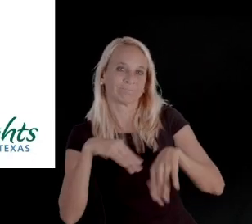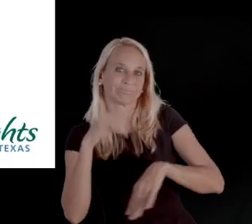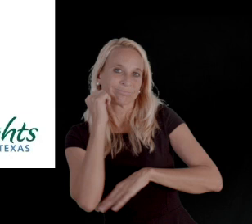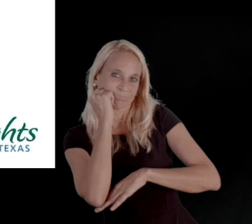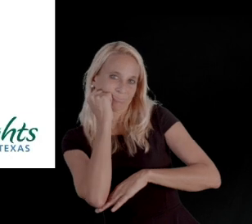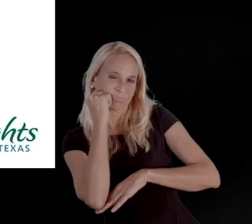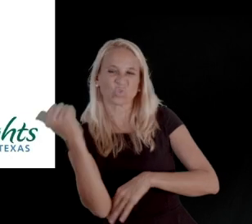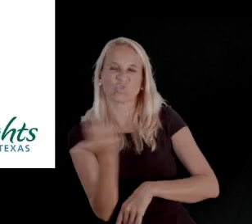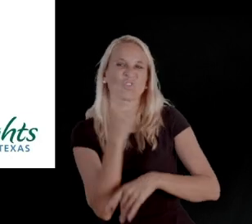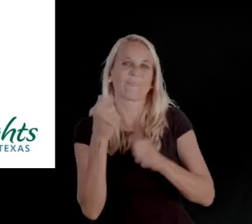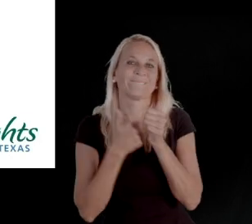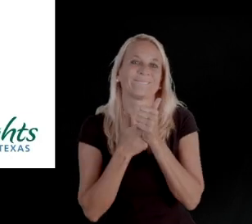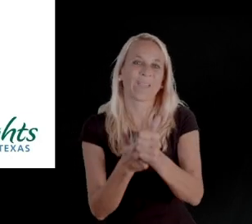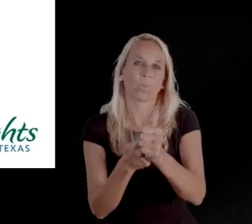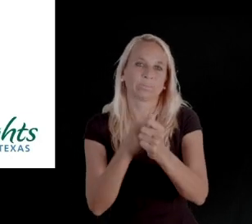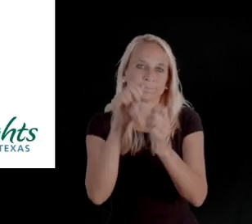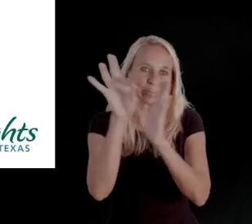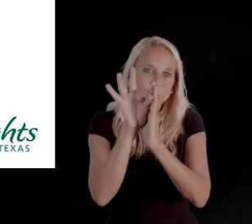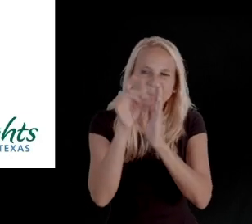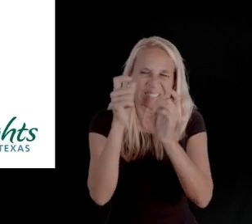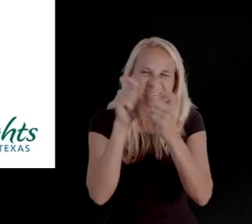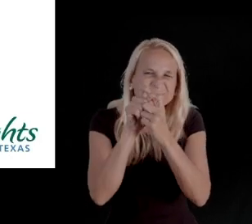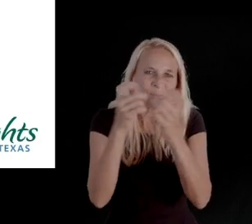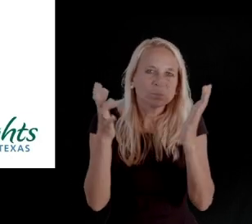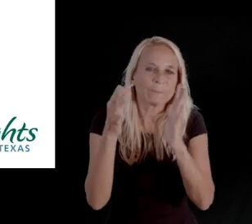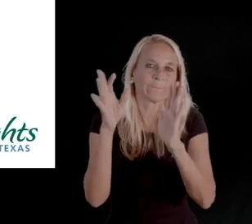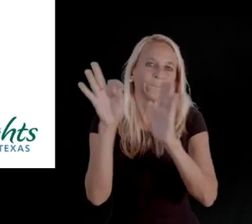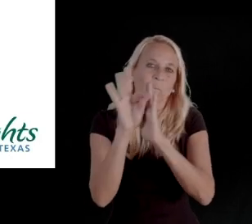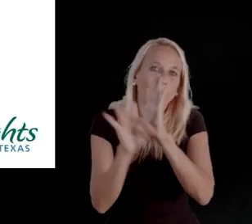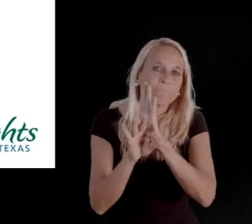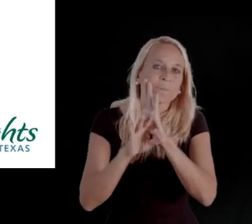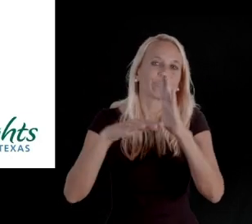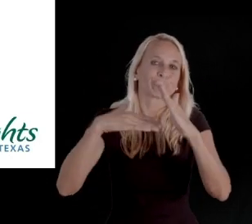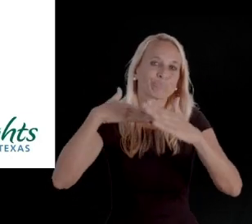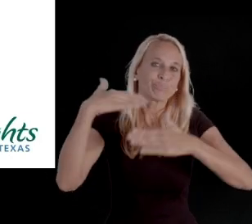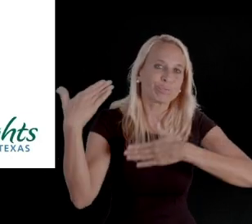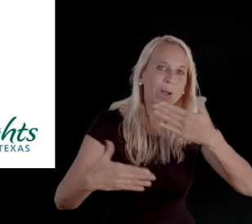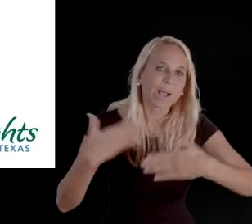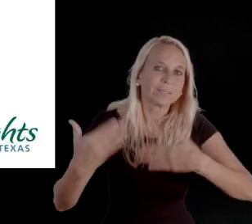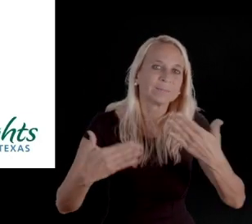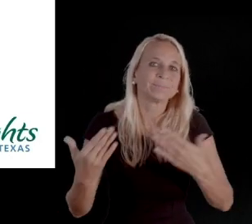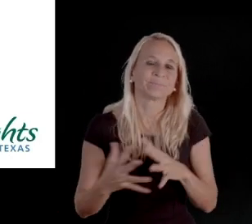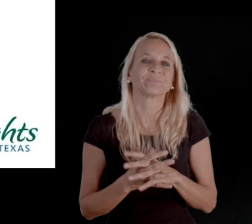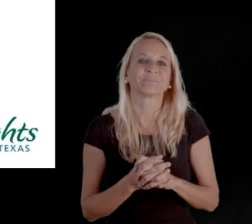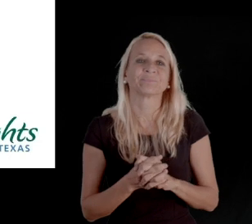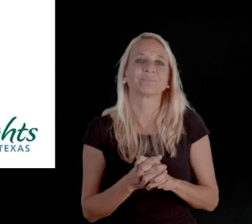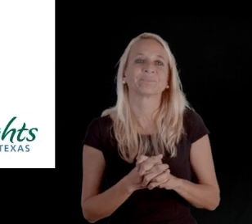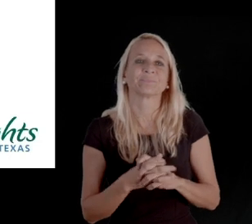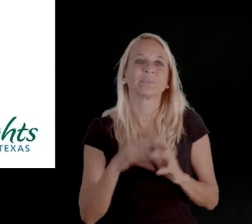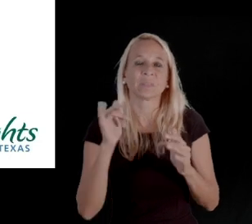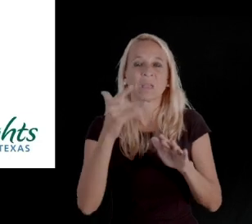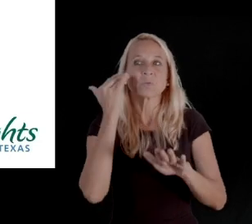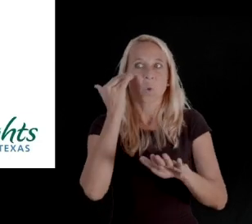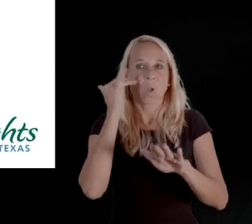processee that they follow and processes that they will let you know at the beginning of this is kind of what